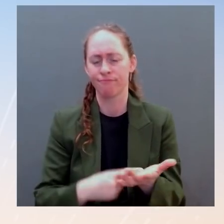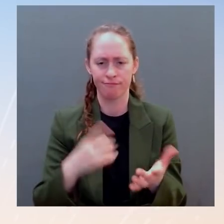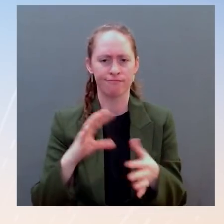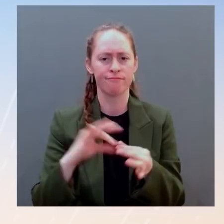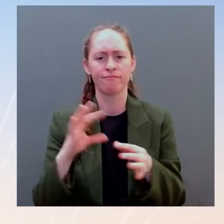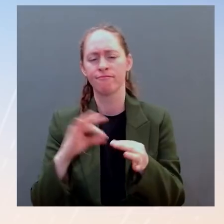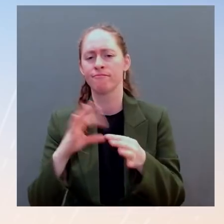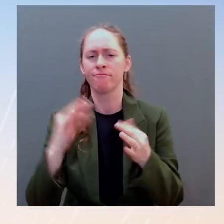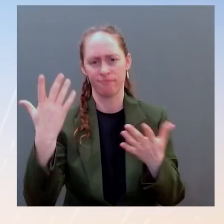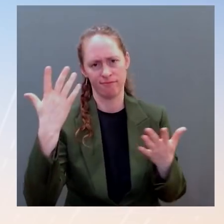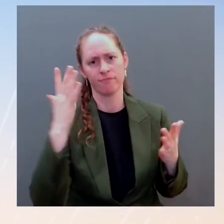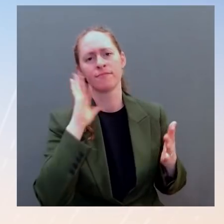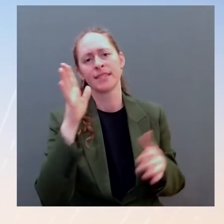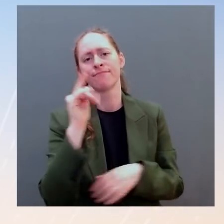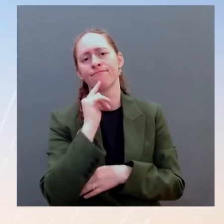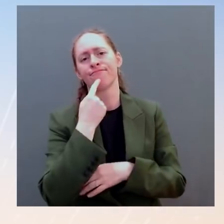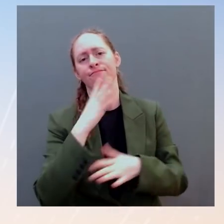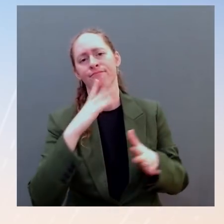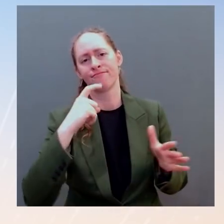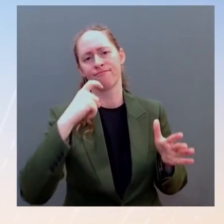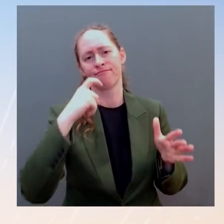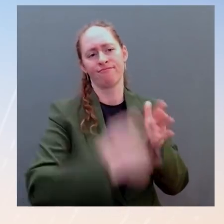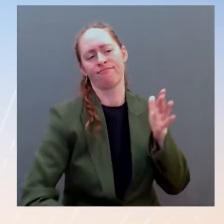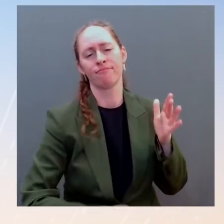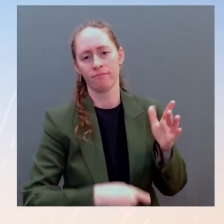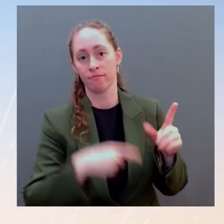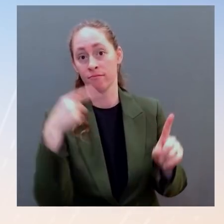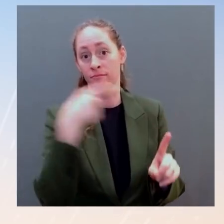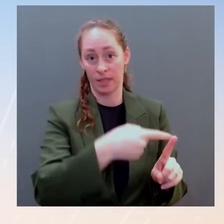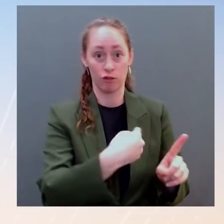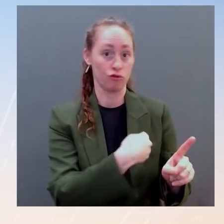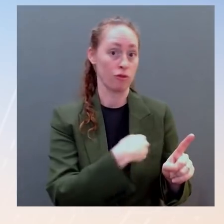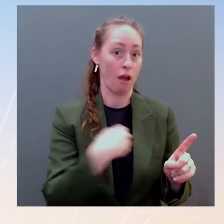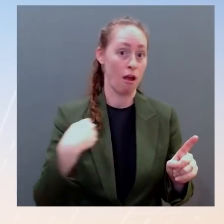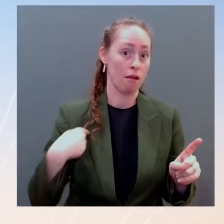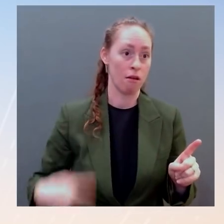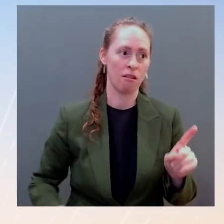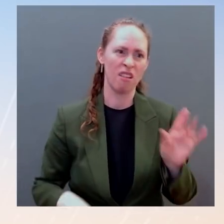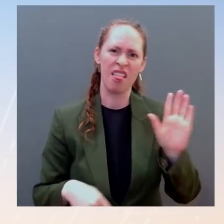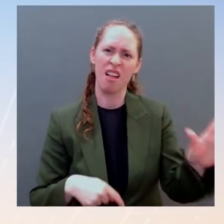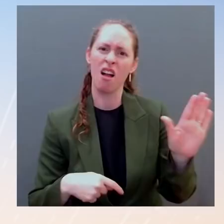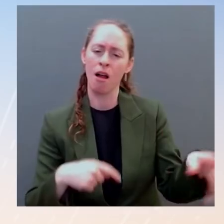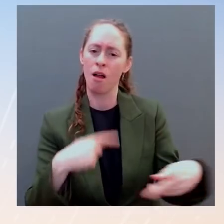So -- >> Ms. Psaki: It's quite a list. The Press: Yeah, it was quite a list. Is there something cooking? Can you tell us something?